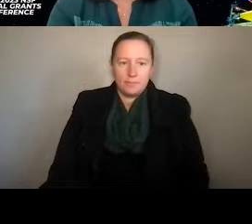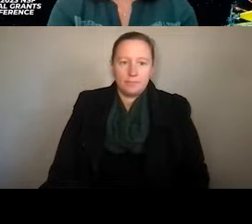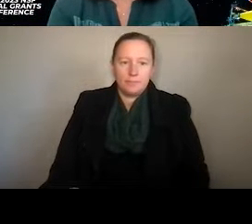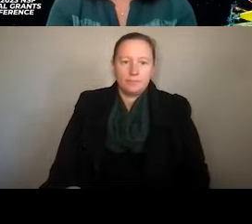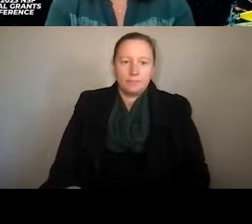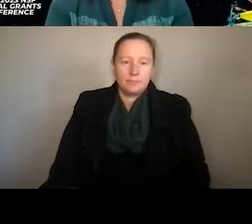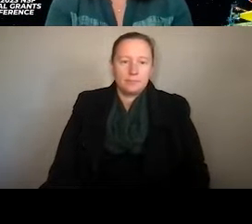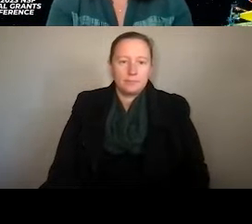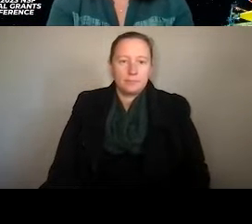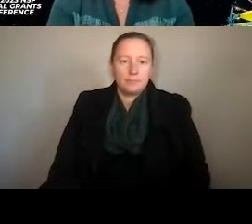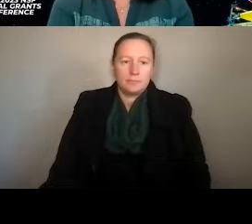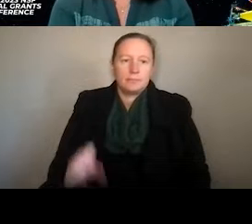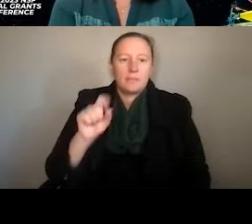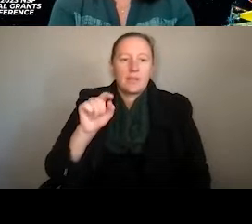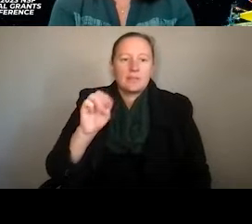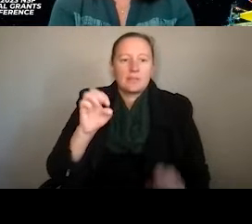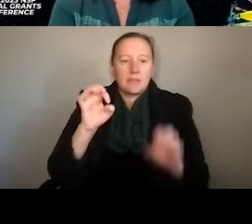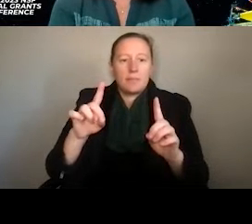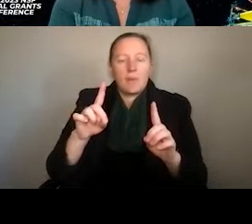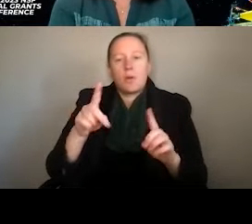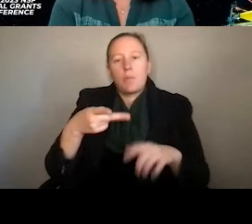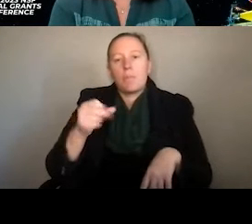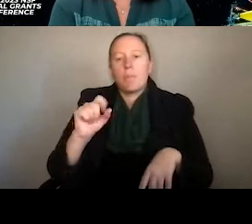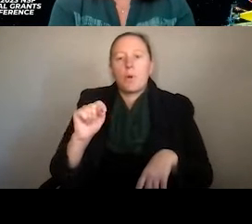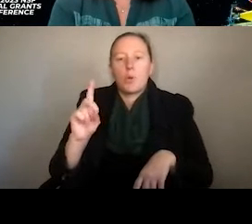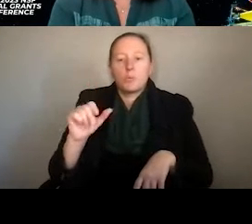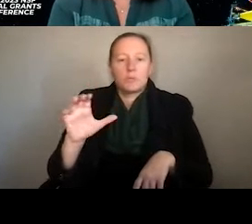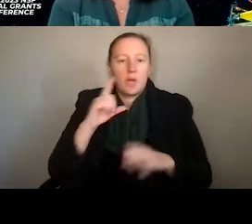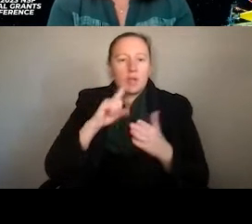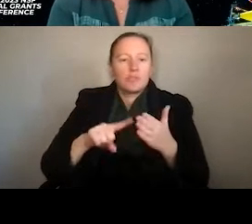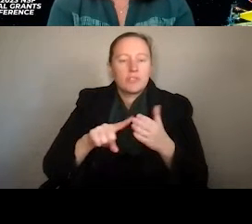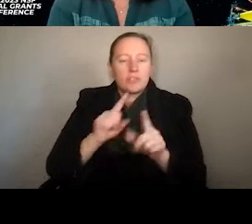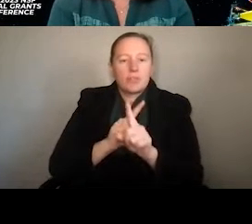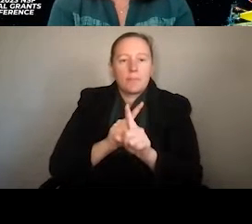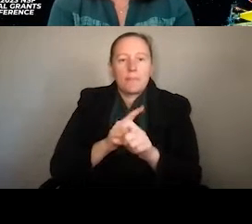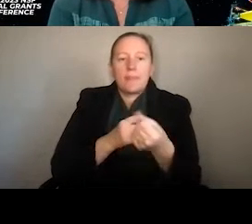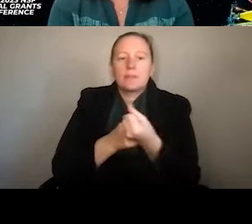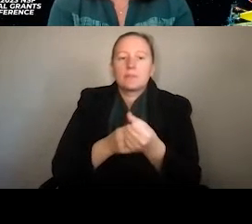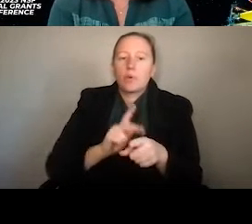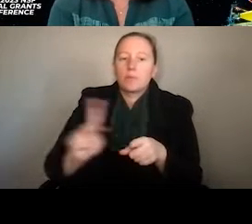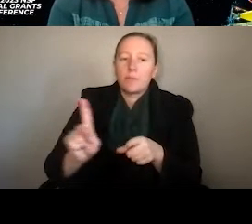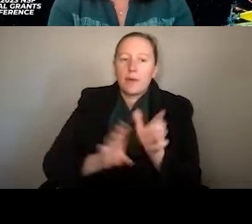The STEM education postdoctoral research fellowship supports professional development activities